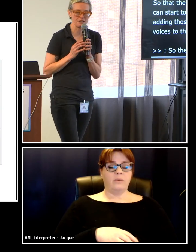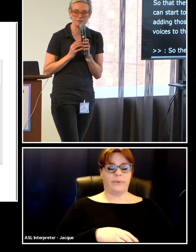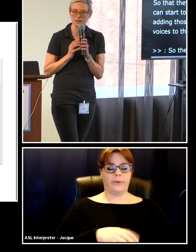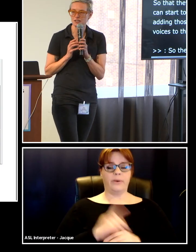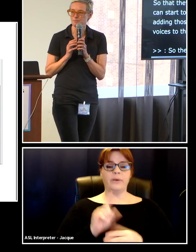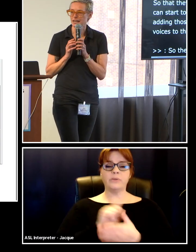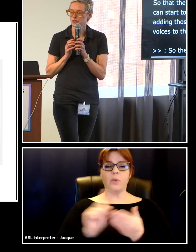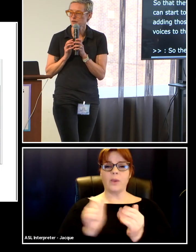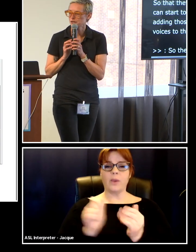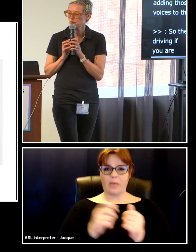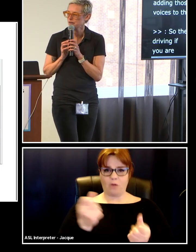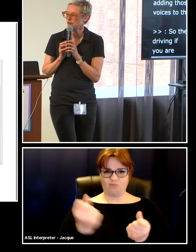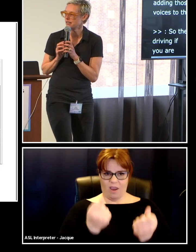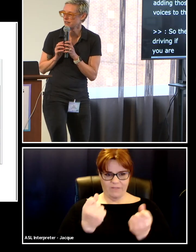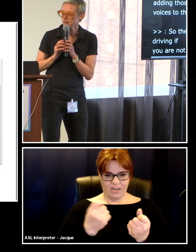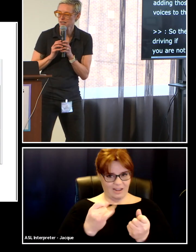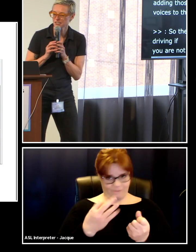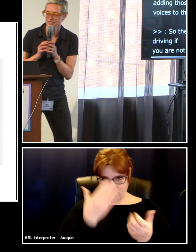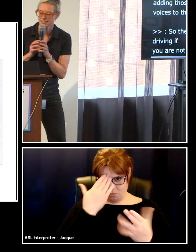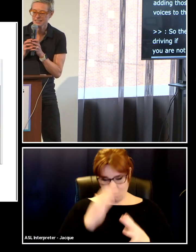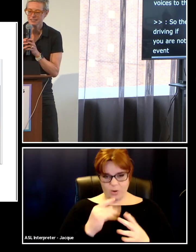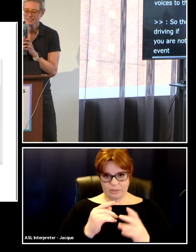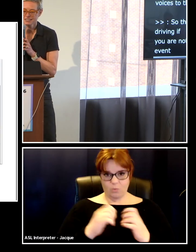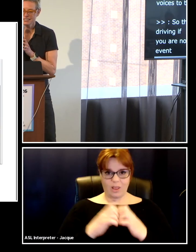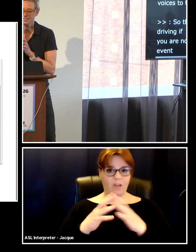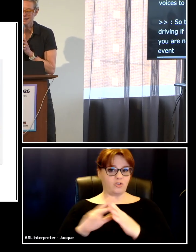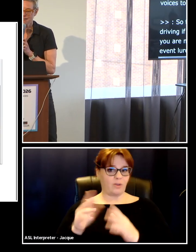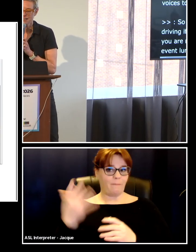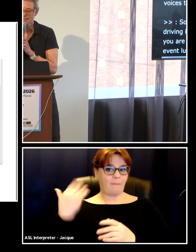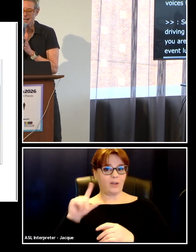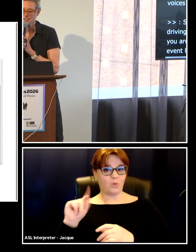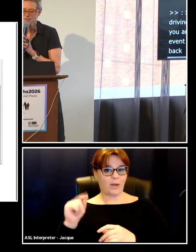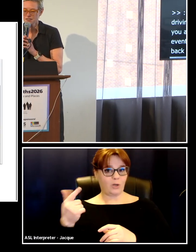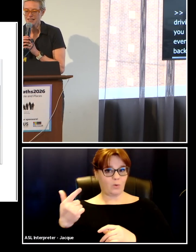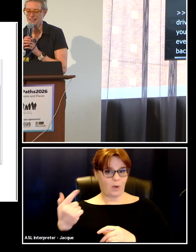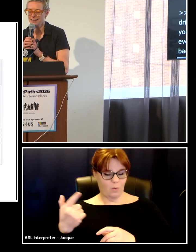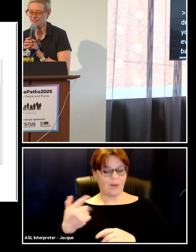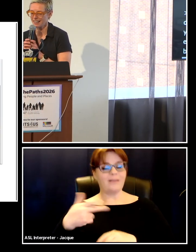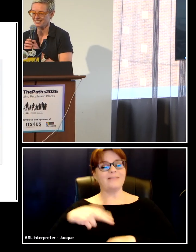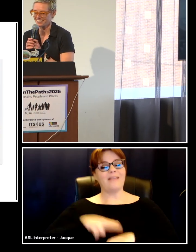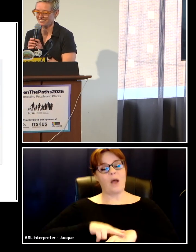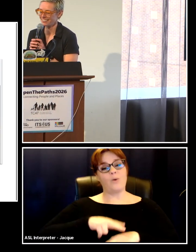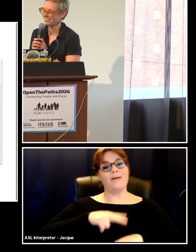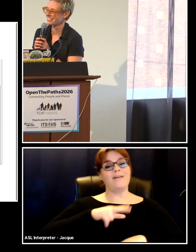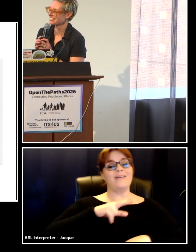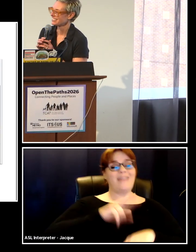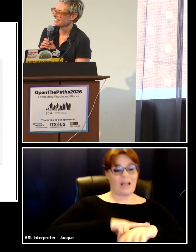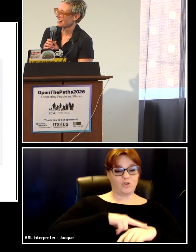event we launched back in 2021 here in Washington State. It's now a national and international event